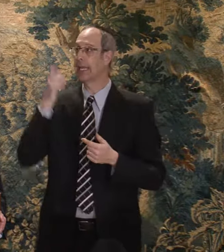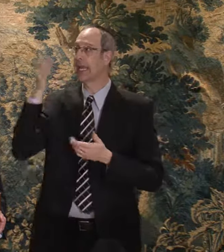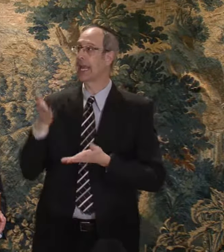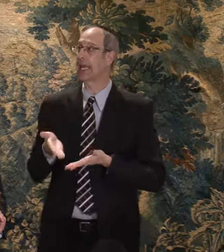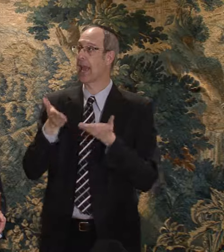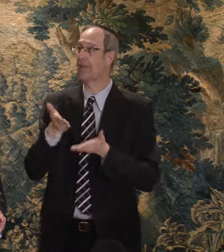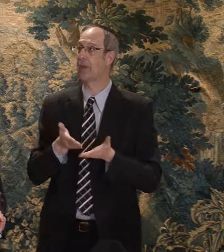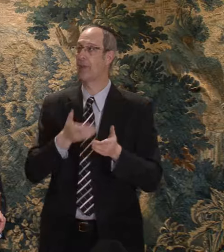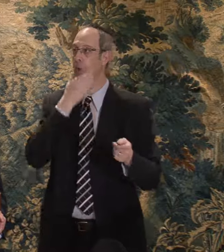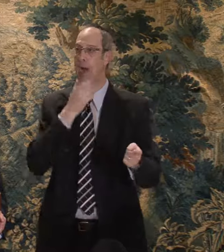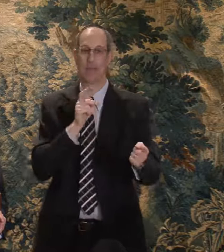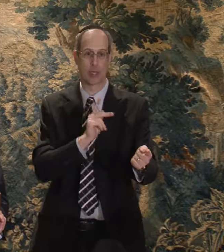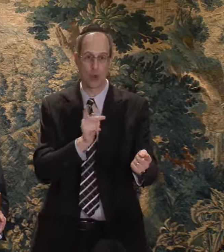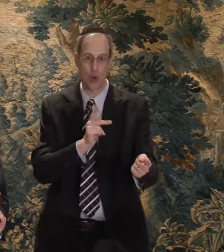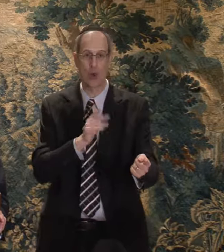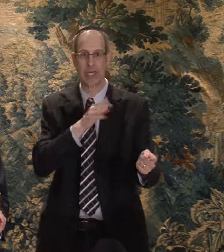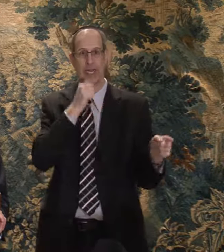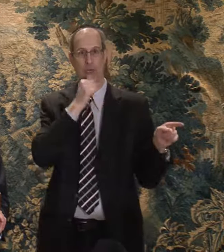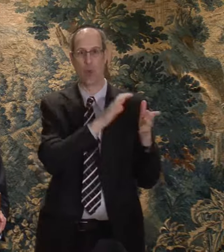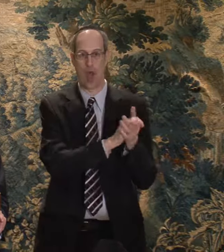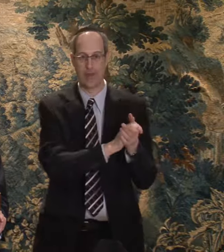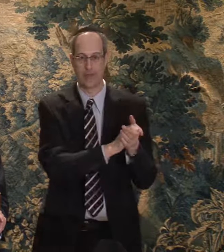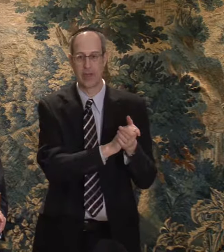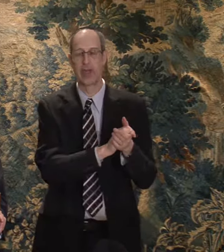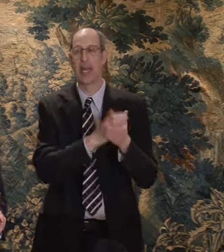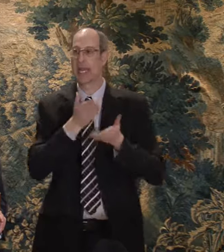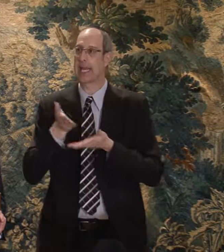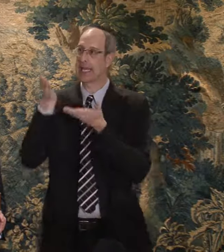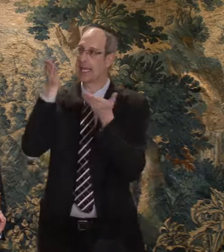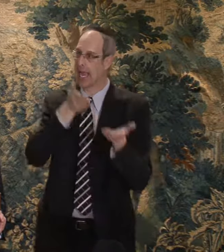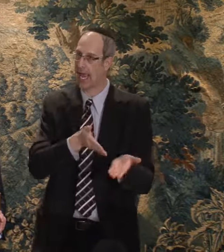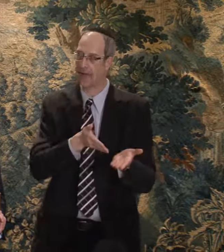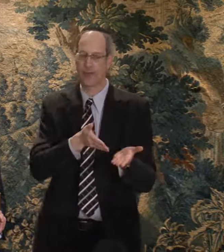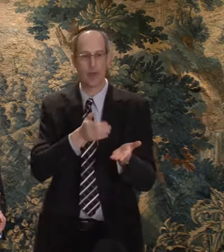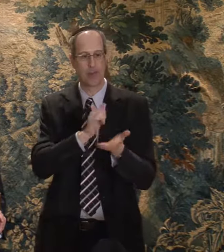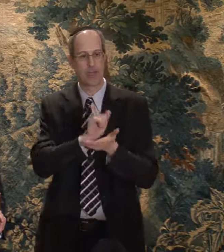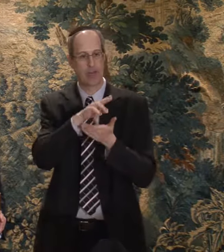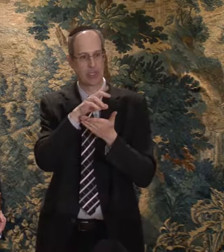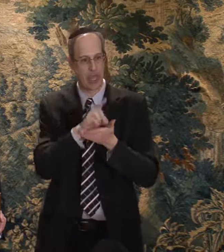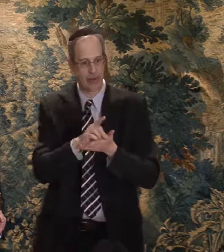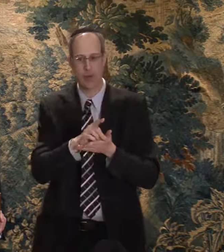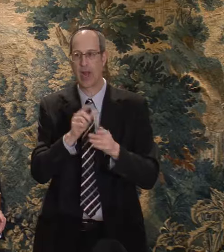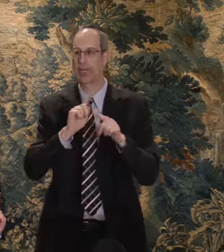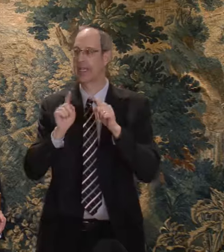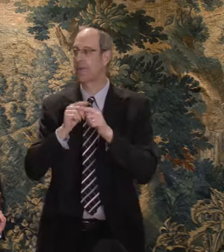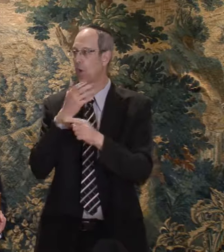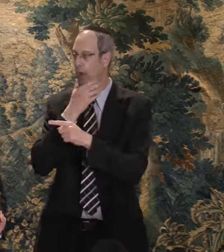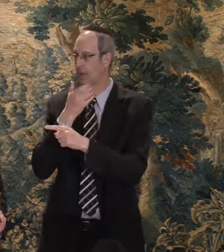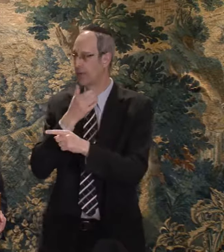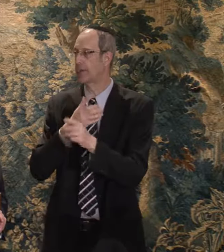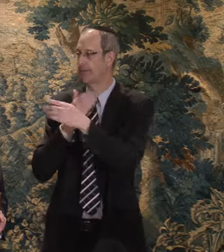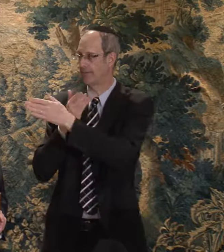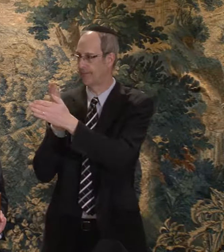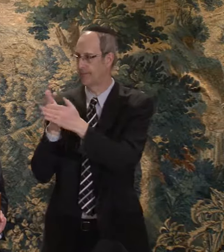Libby he gave them the shavasana fish dove it and rabbi Aaron Langer and all the other wonderful Ribeira by Inglis all these wonderful people